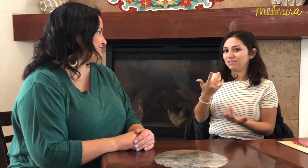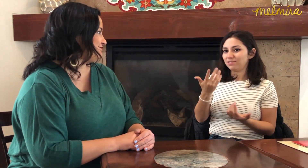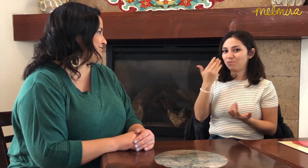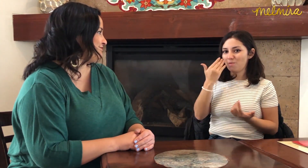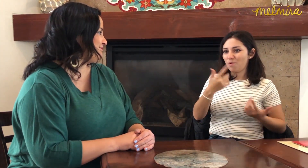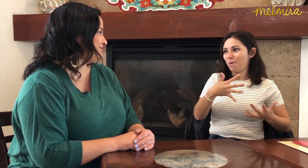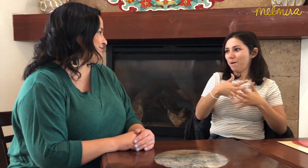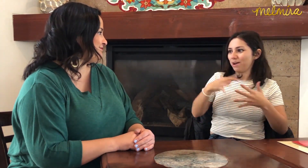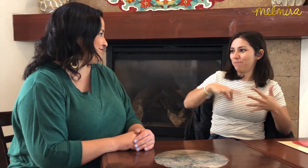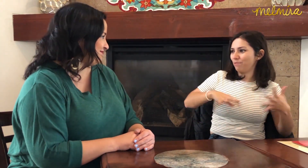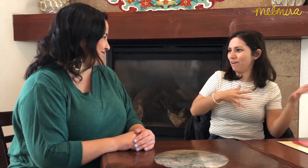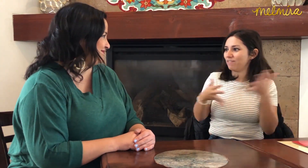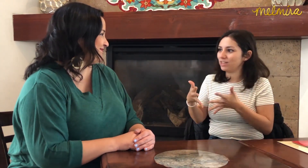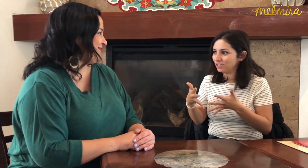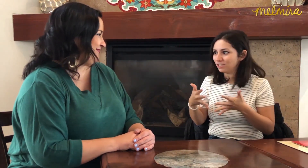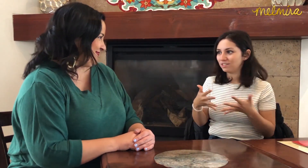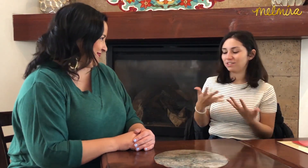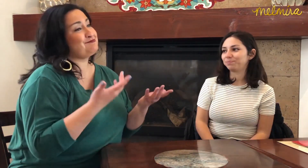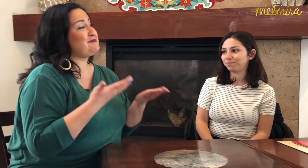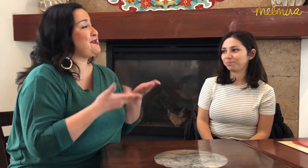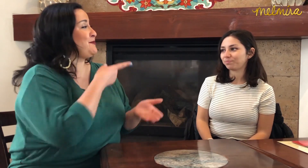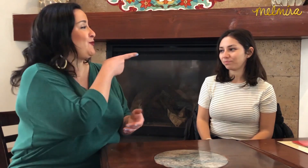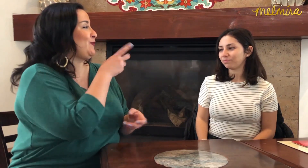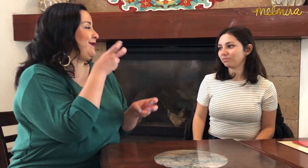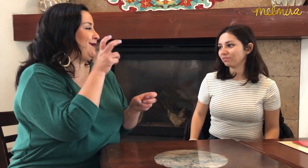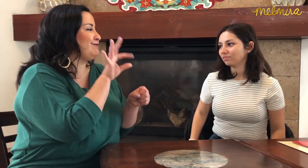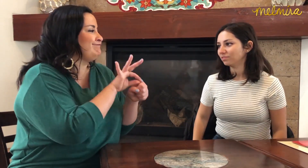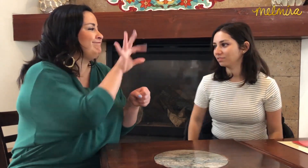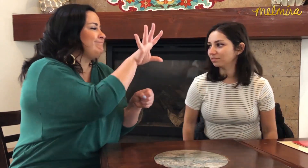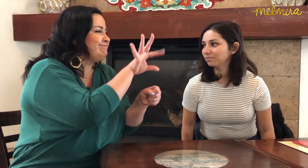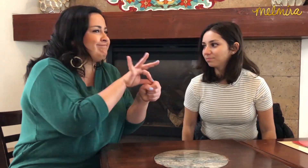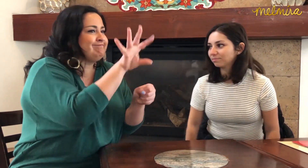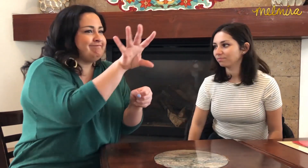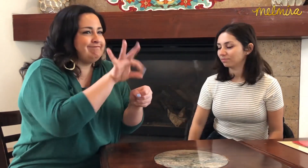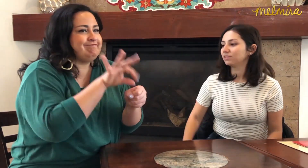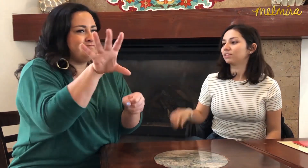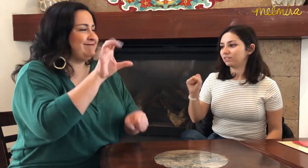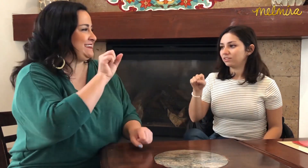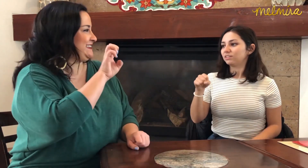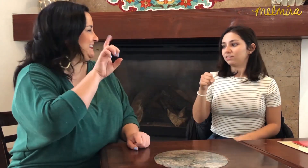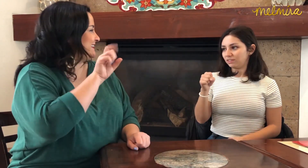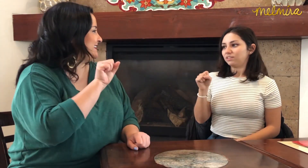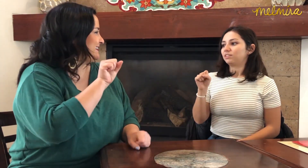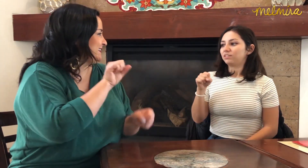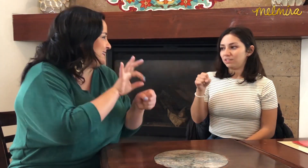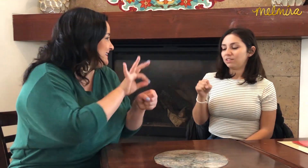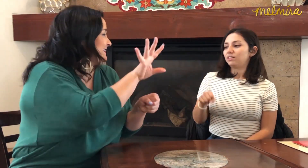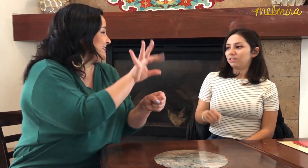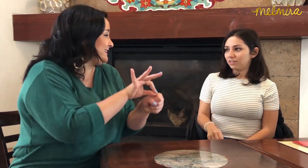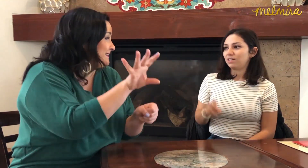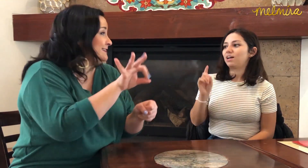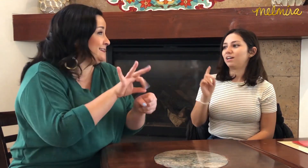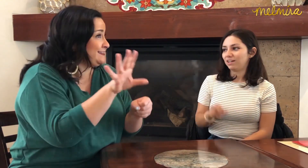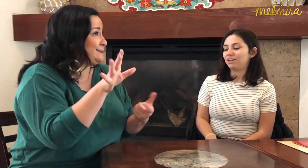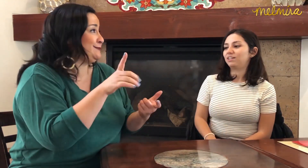Because you know, American privilege couldn't be used there. Maybe you were sowing seeds there and there. Yes.